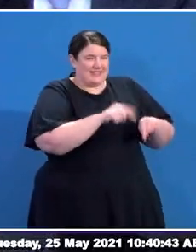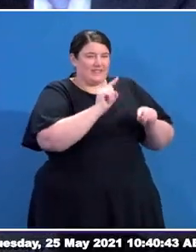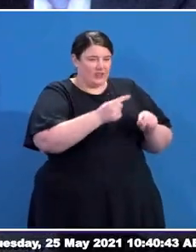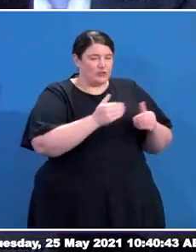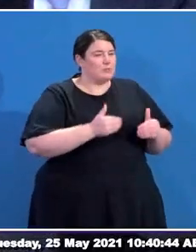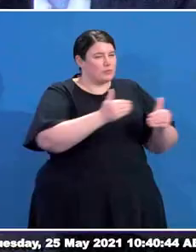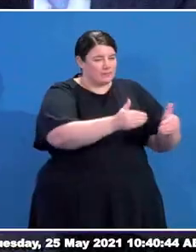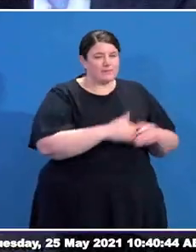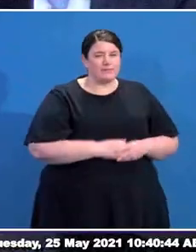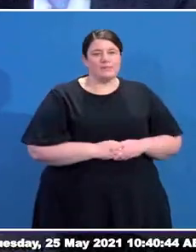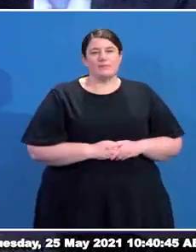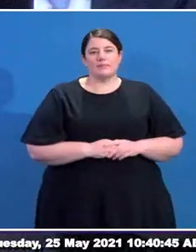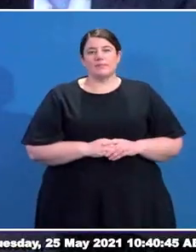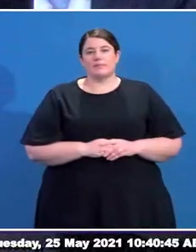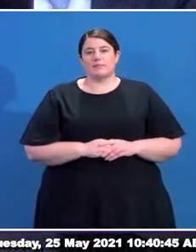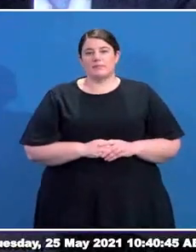It might be suggested. Yap.